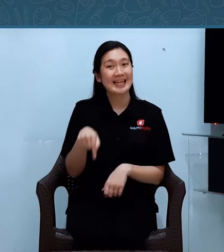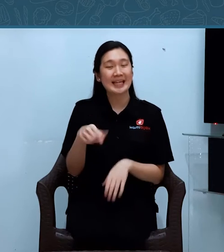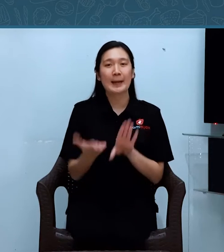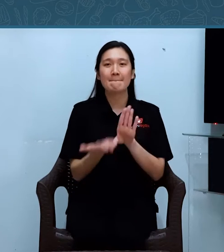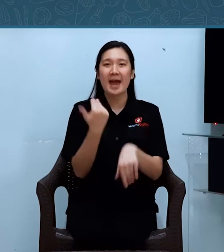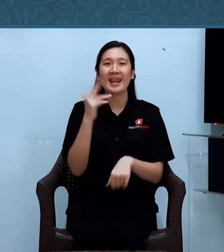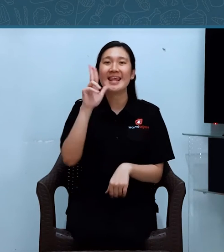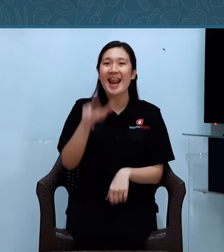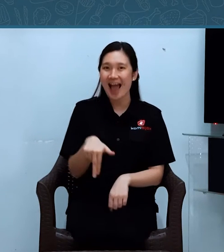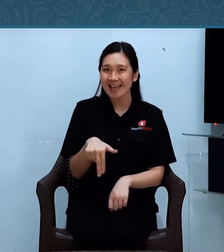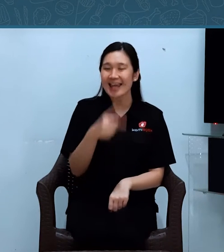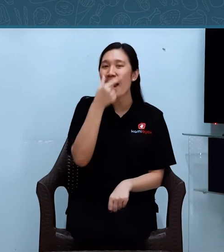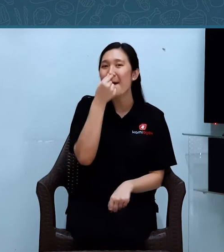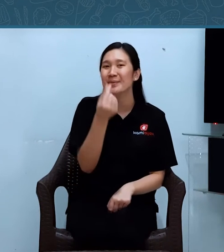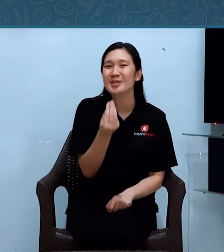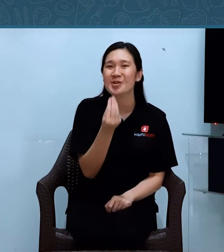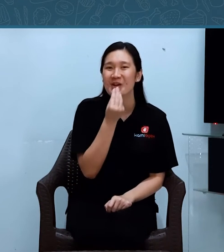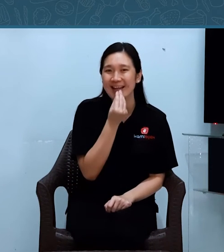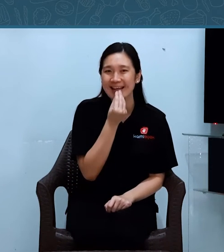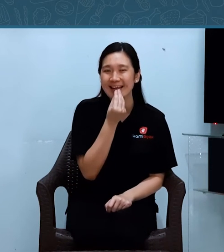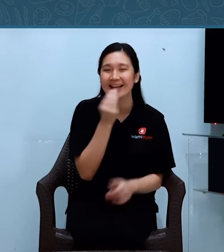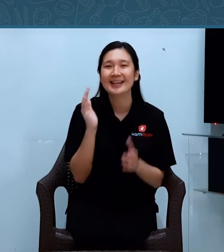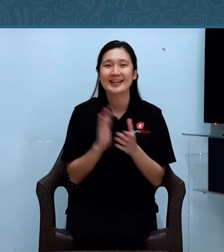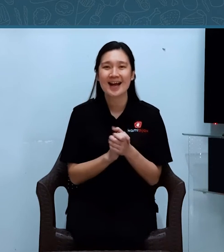It's back again Thursday Culinary.